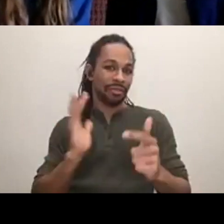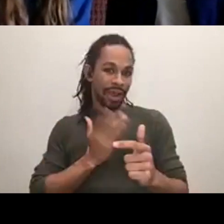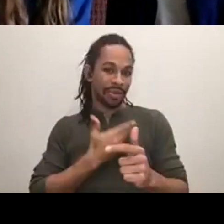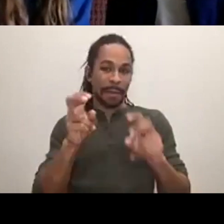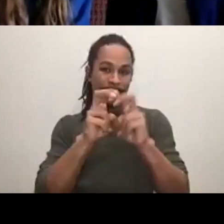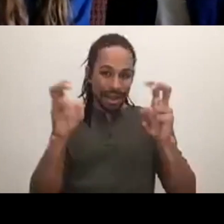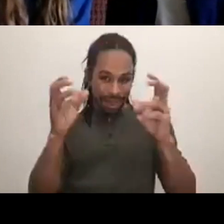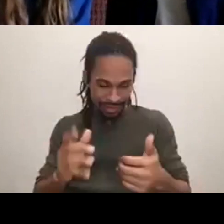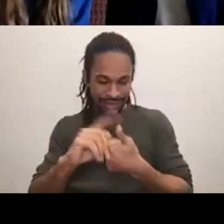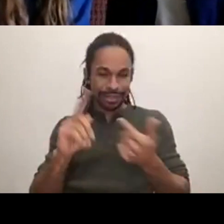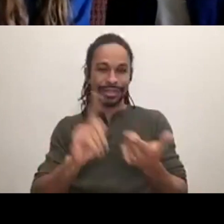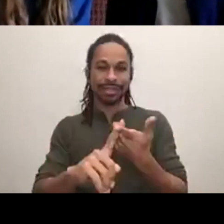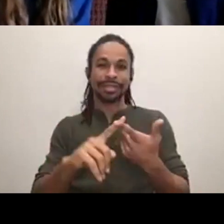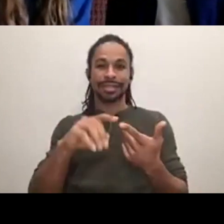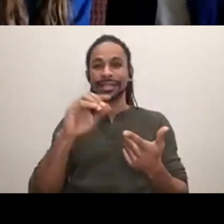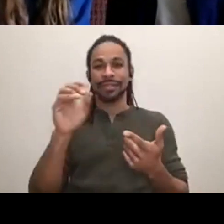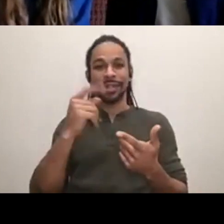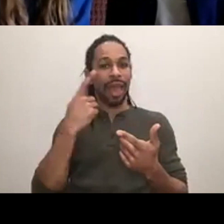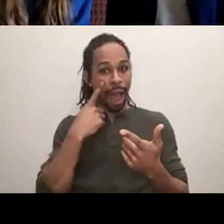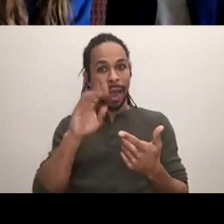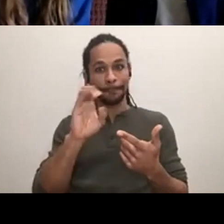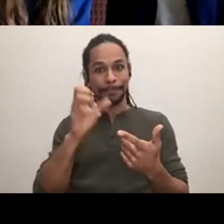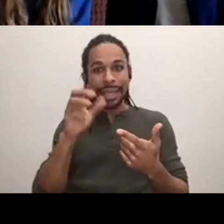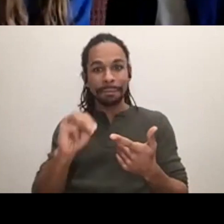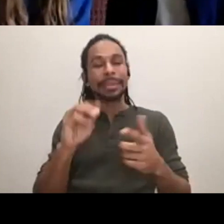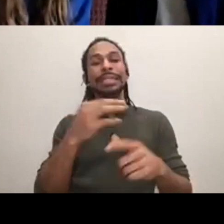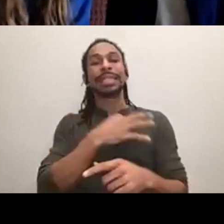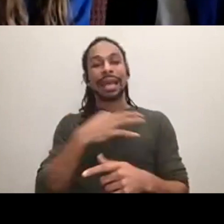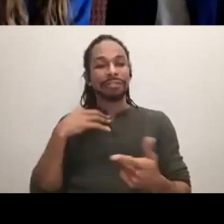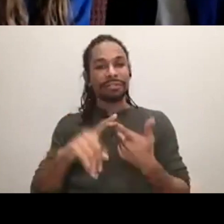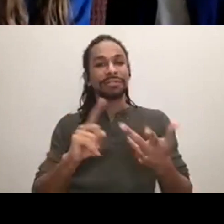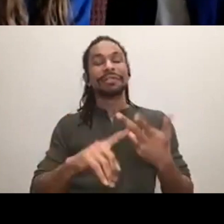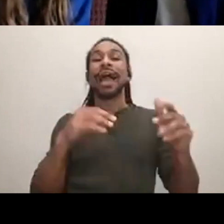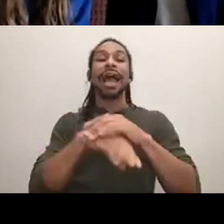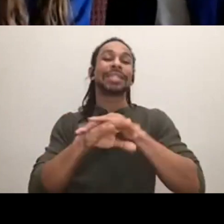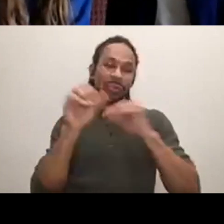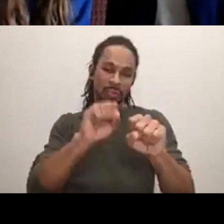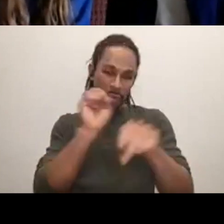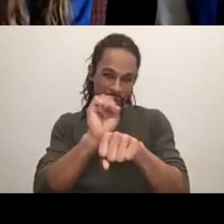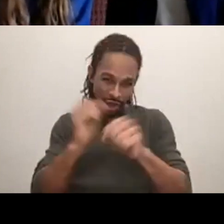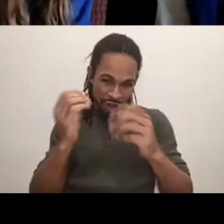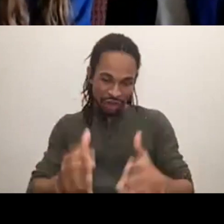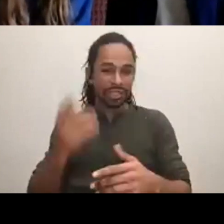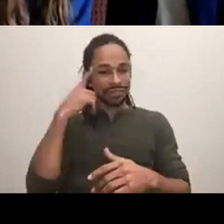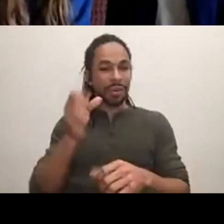and then slows. The chirping fades and a heavier beat returns for a beat or two, then another